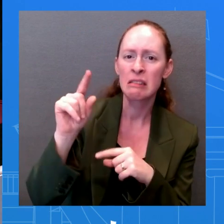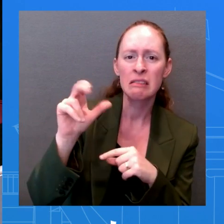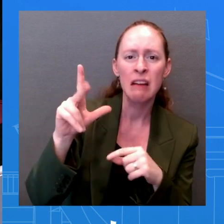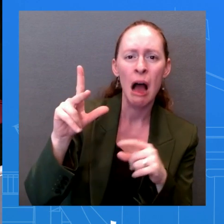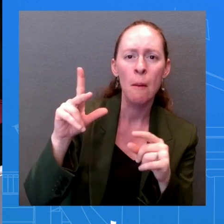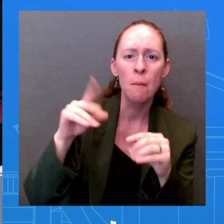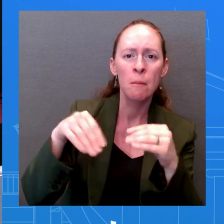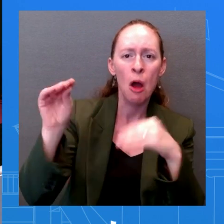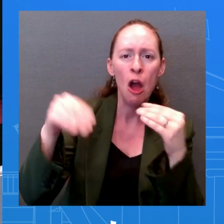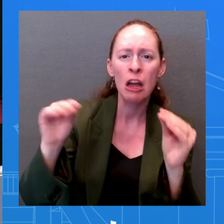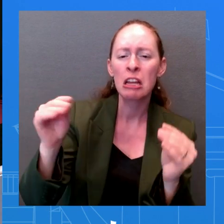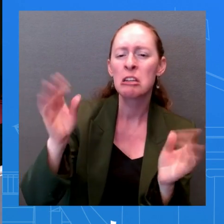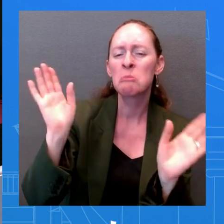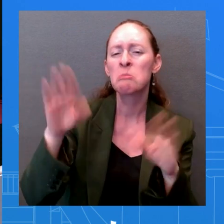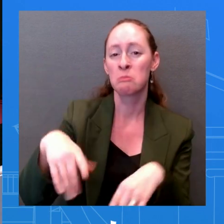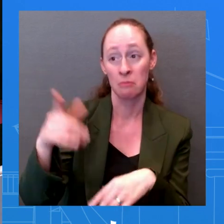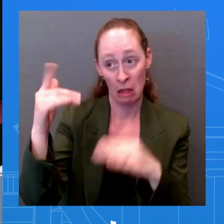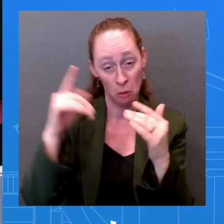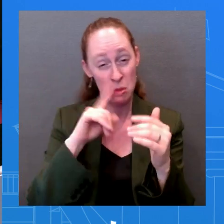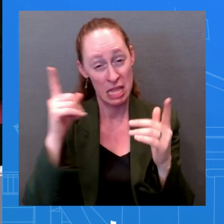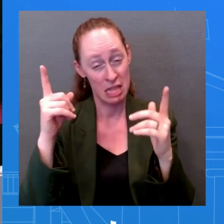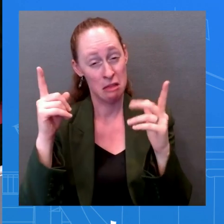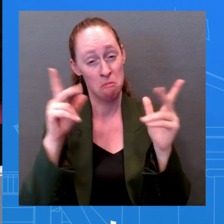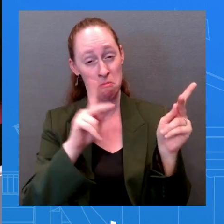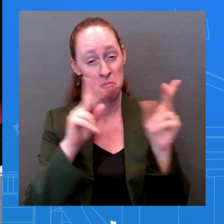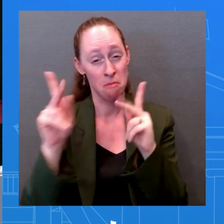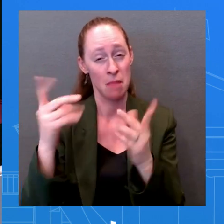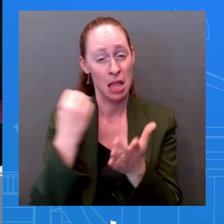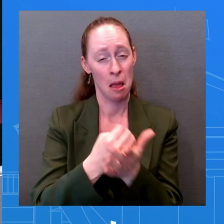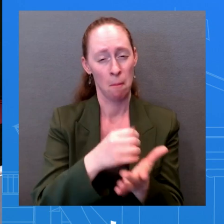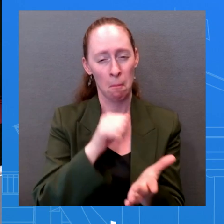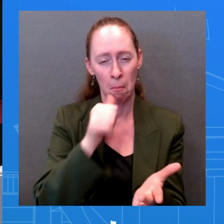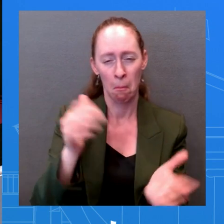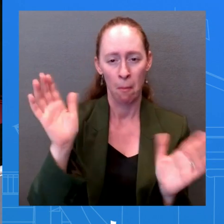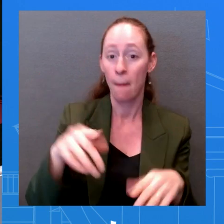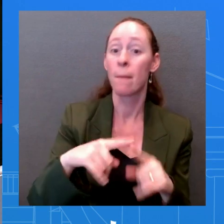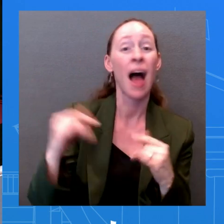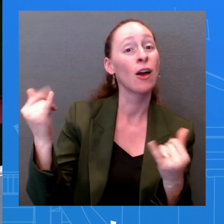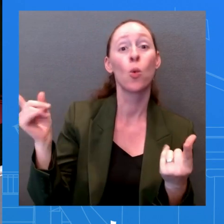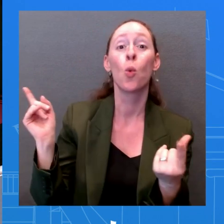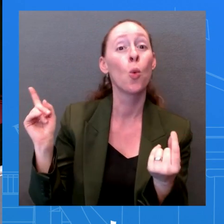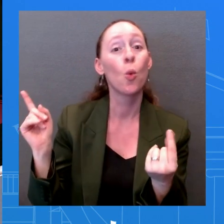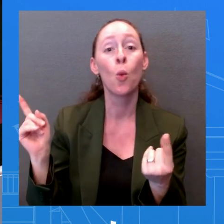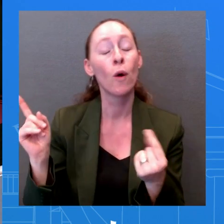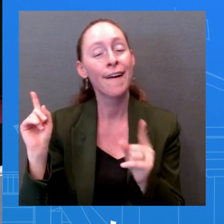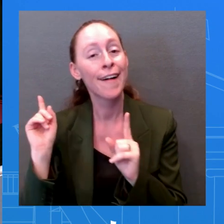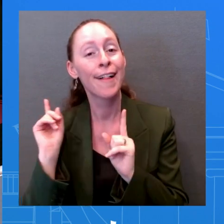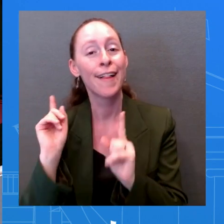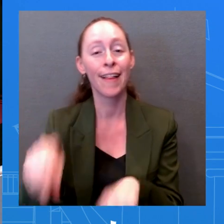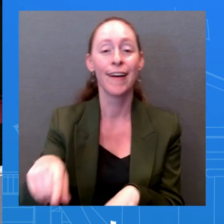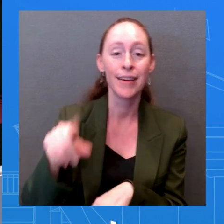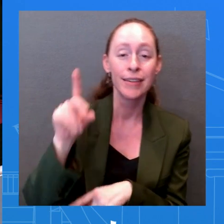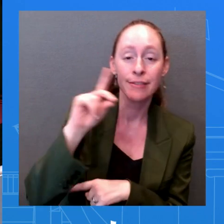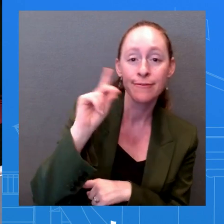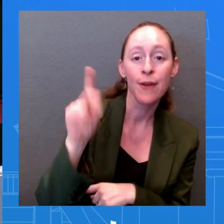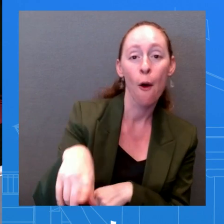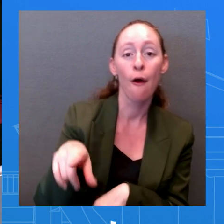And then he went to Detroit and test drove a vehicle, an electric car, that's just out of price range for the average American.